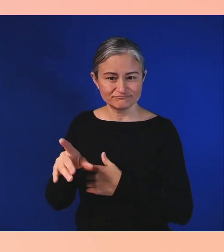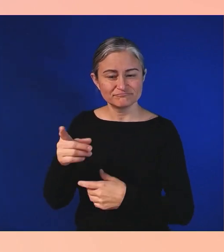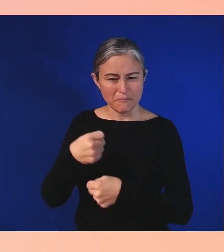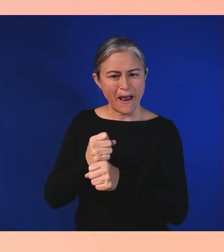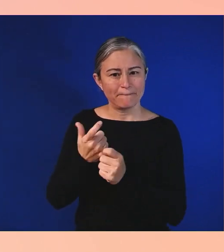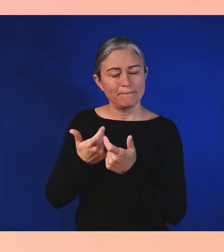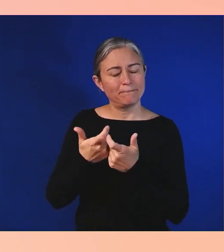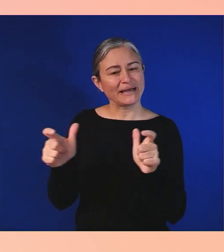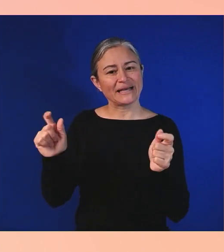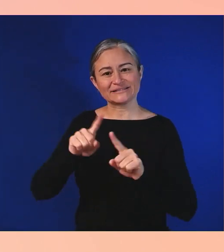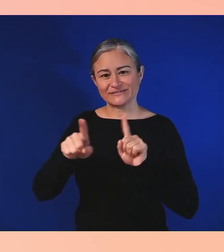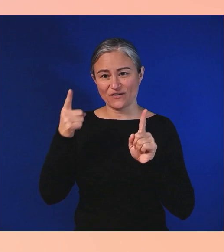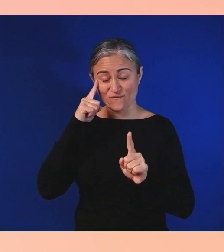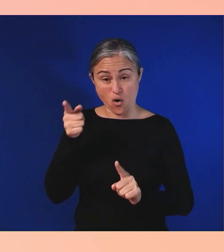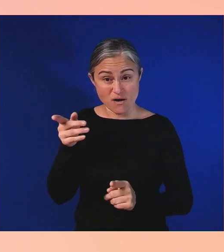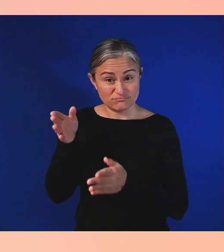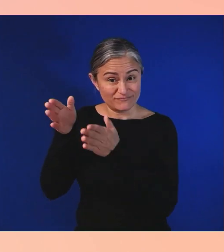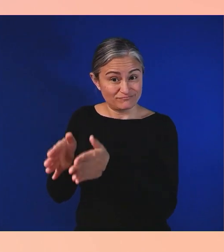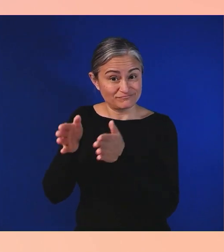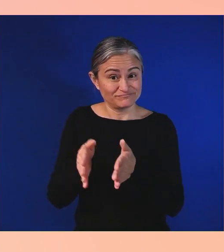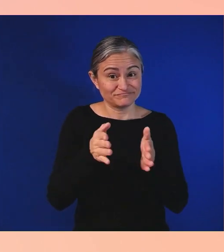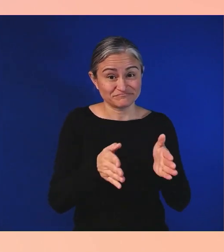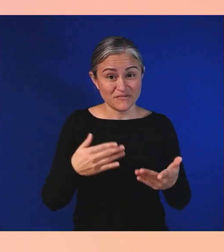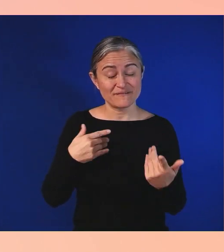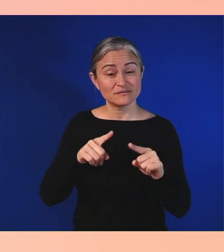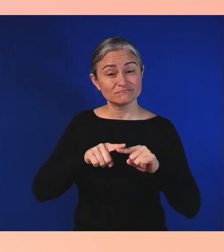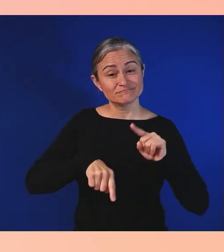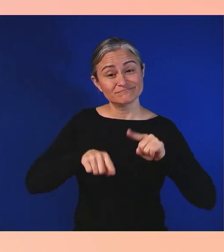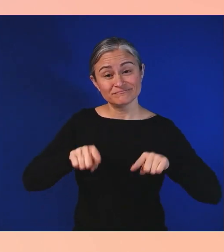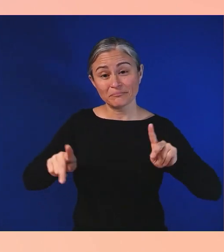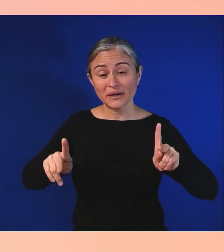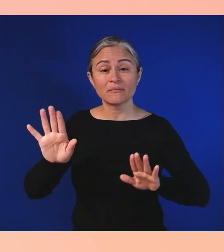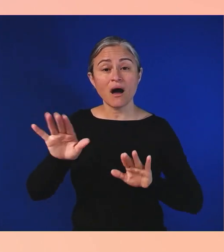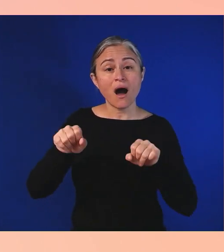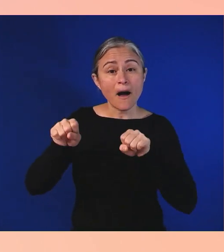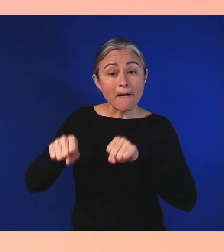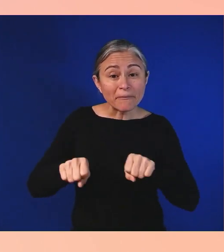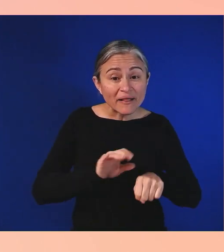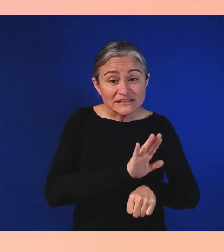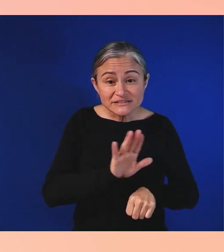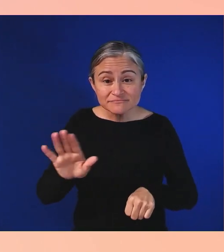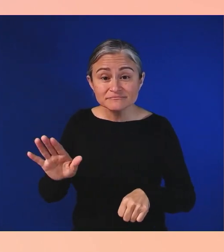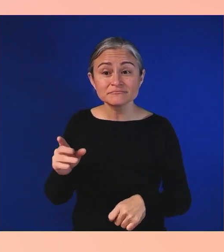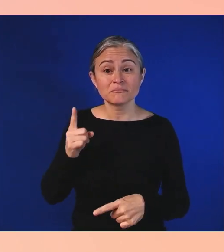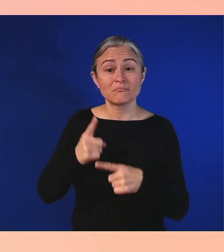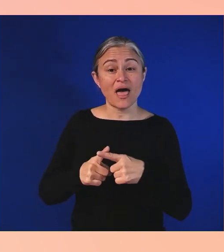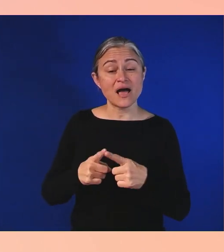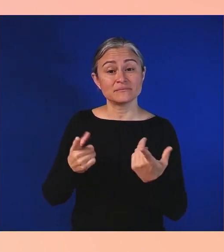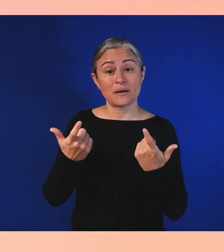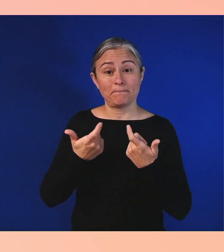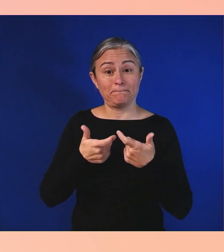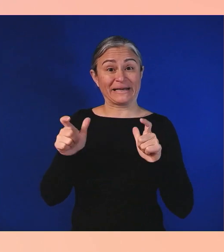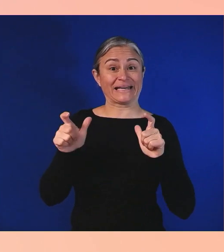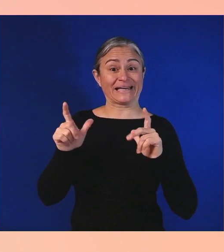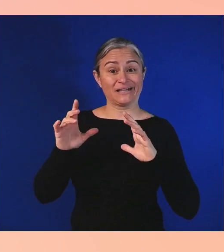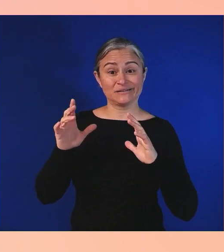the organization and economy at large. I take this opportunity to thank State Bank of India and